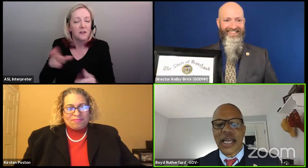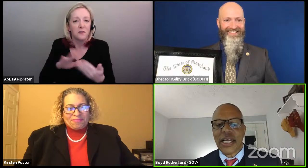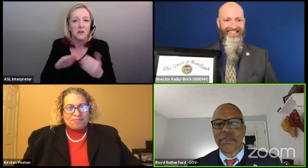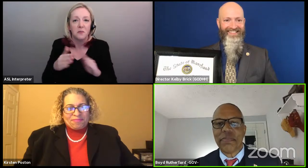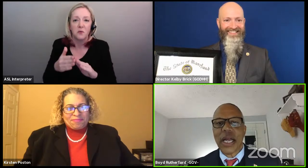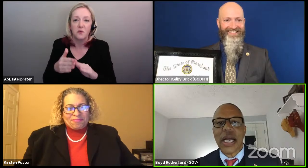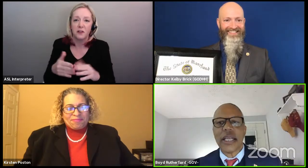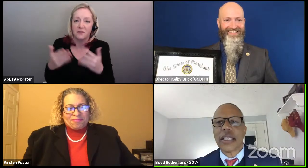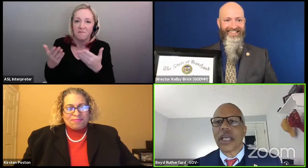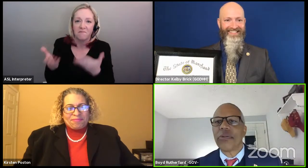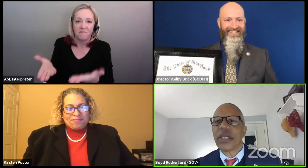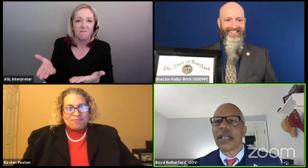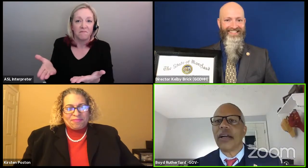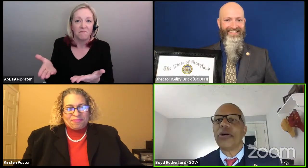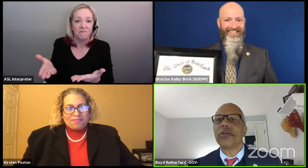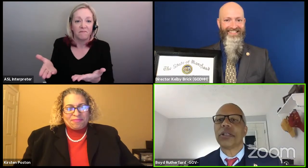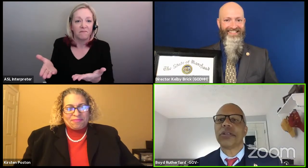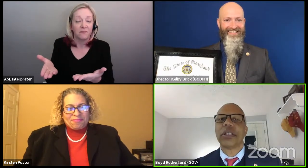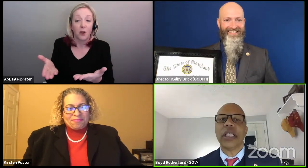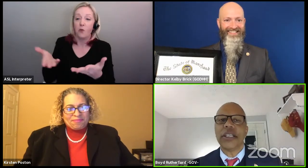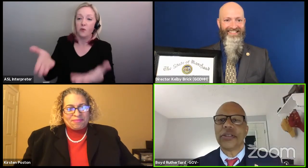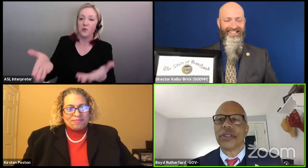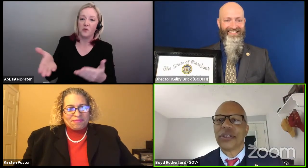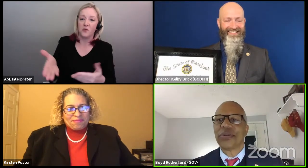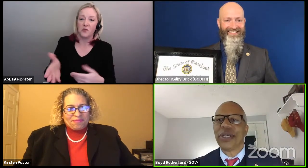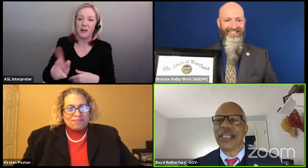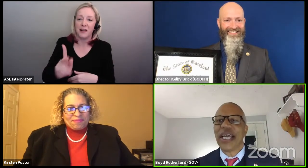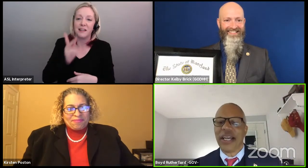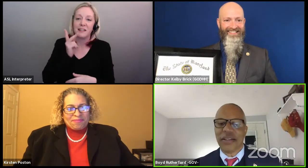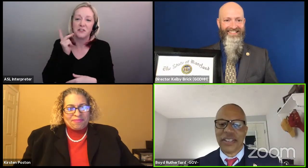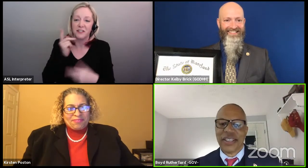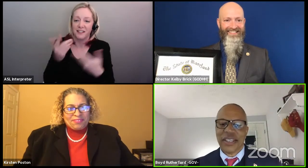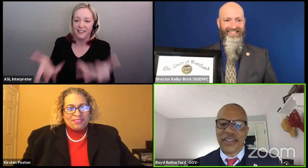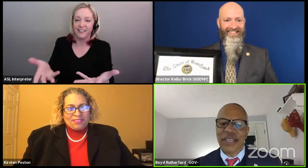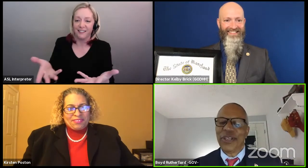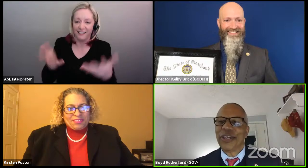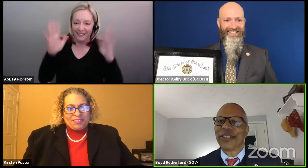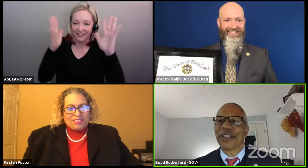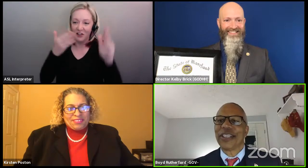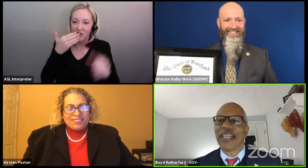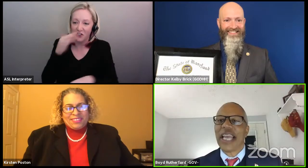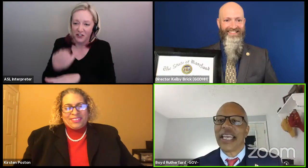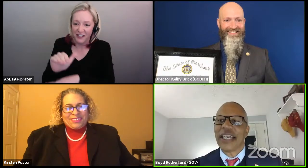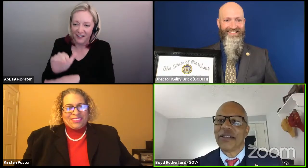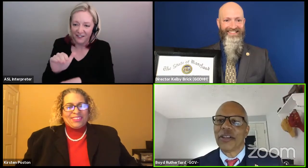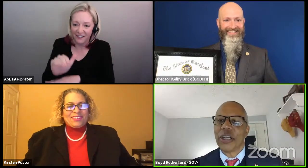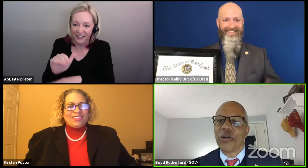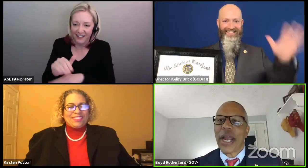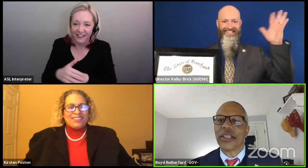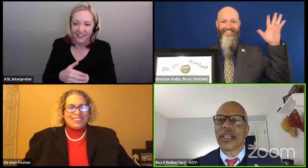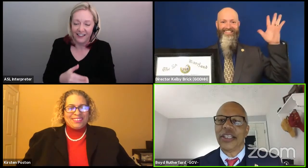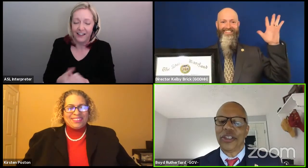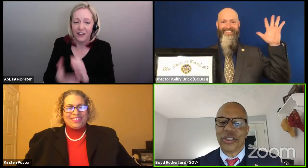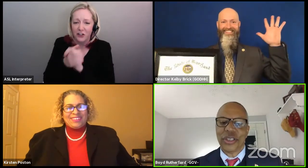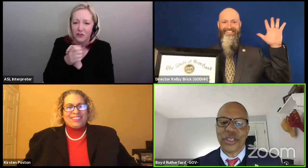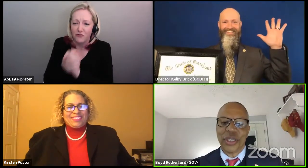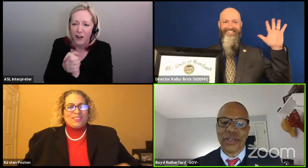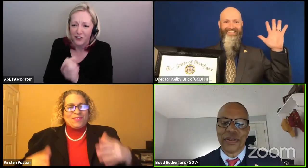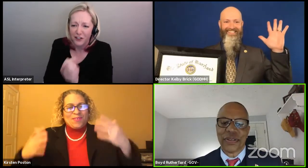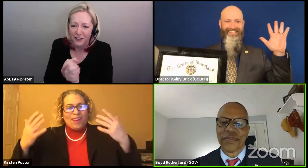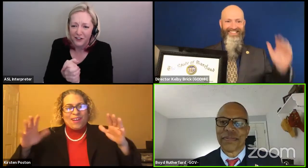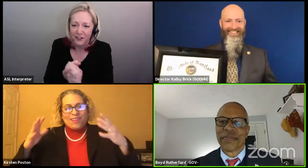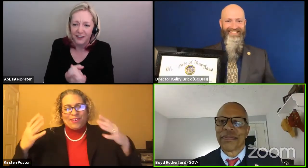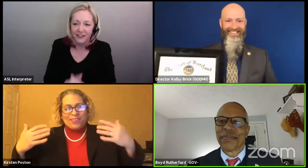Oh, Kirsten is on the screen now. Good evening, Kirsten, and congratulations to you.